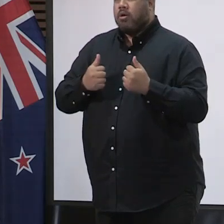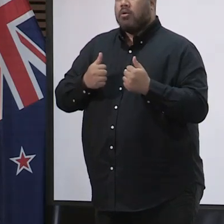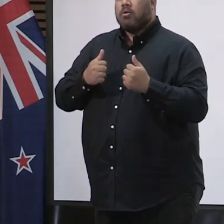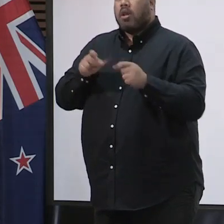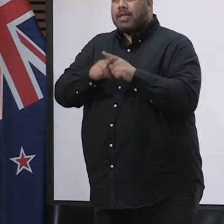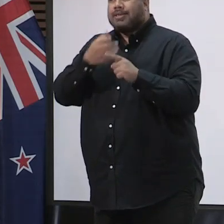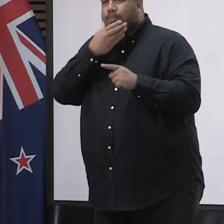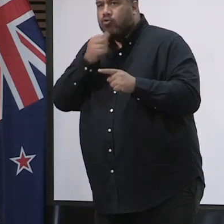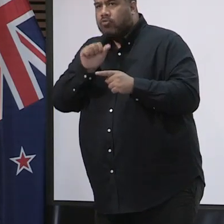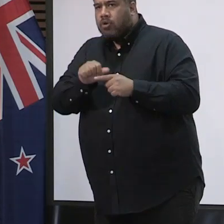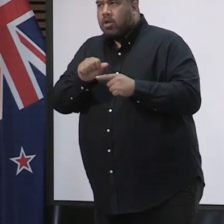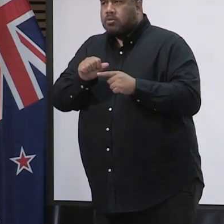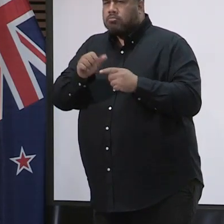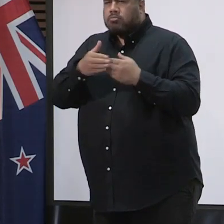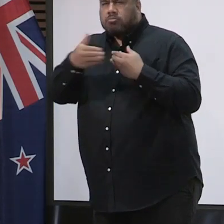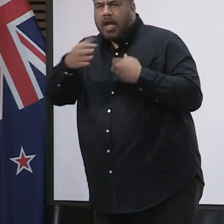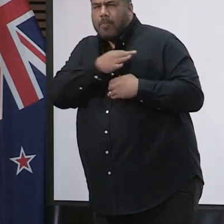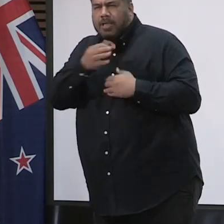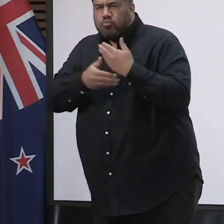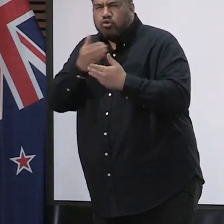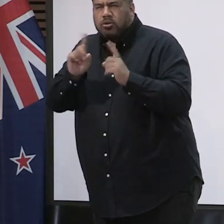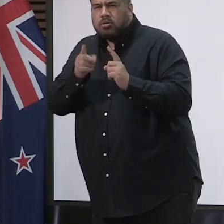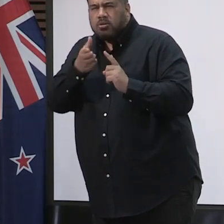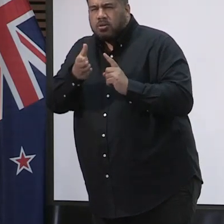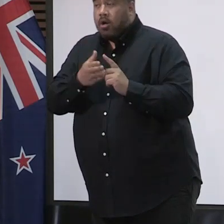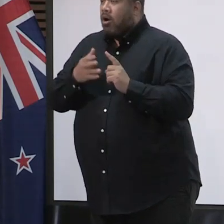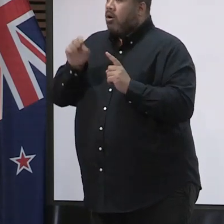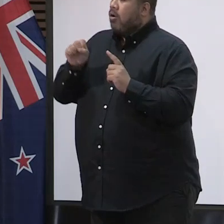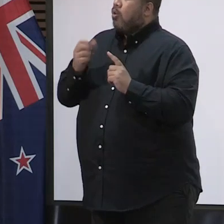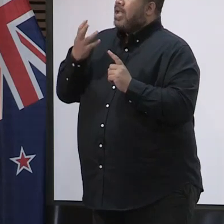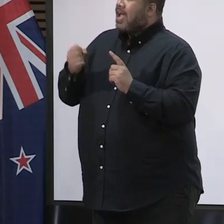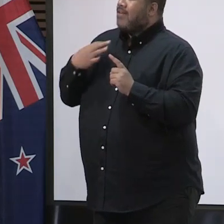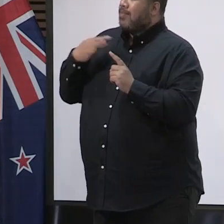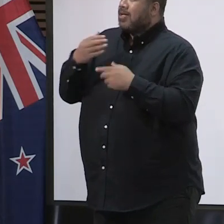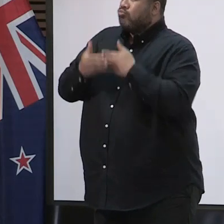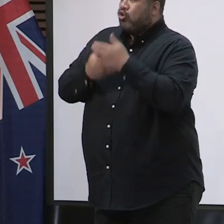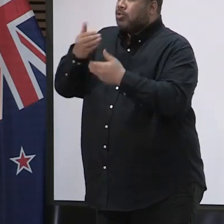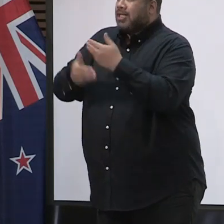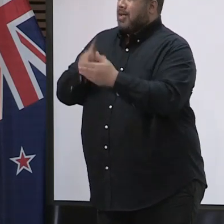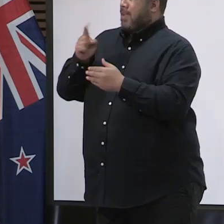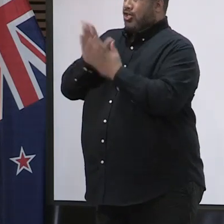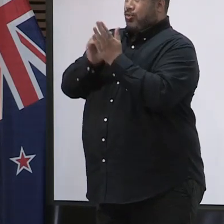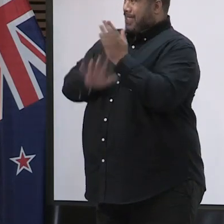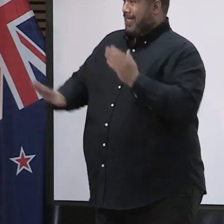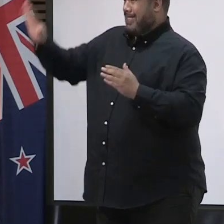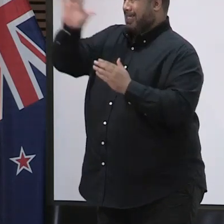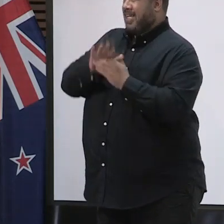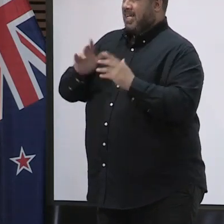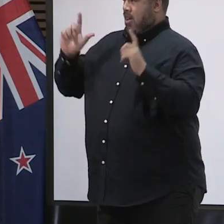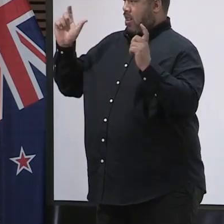workers have asked for that? I can find the number. I understand it's a relatively small number